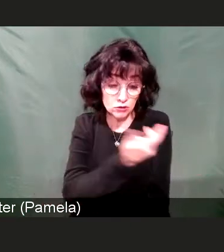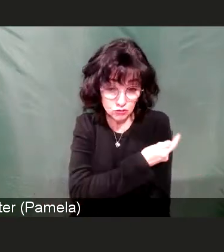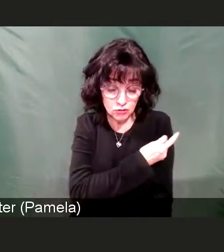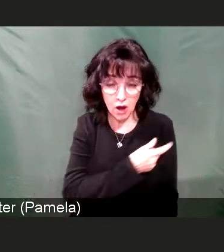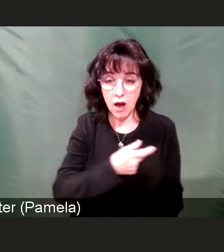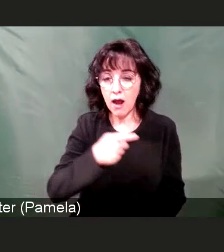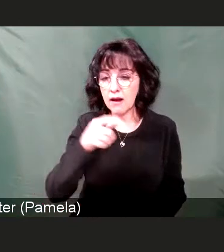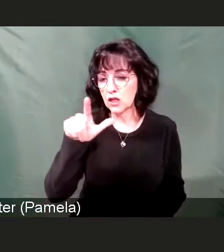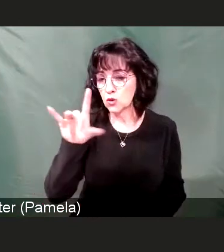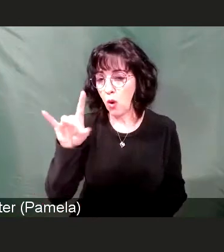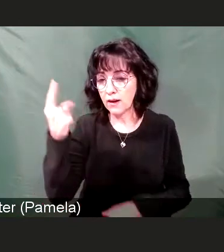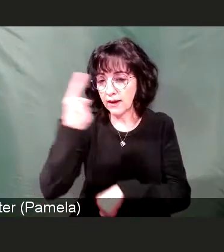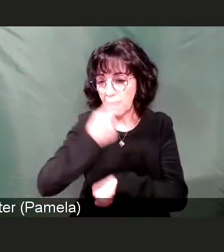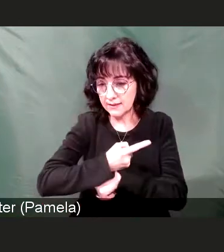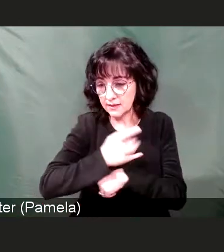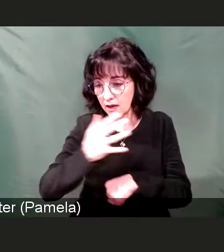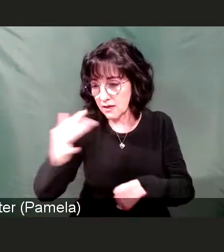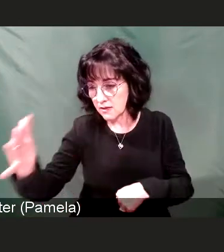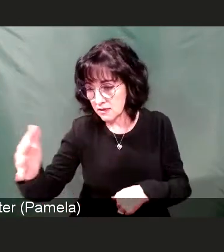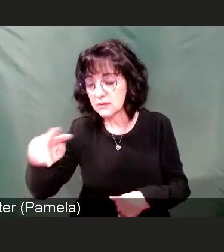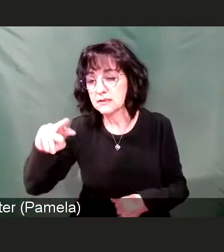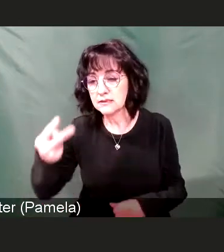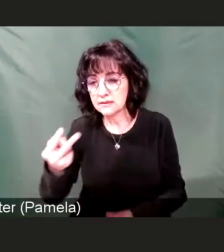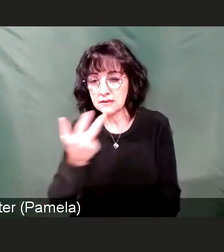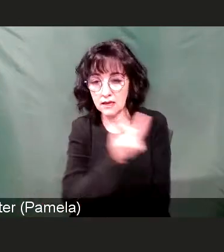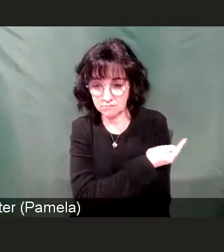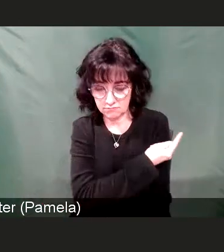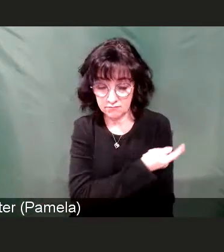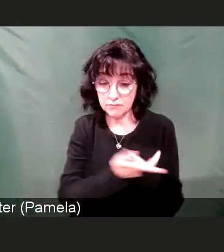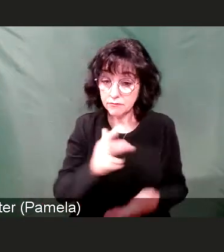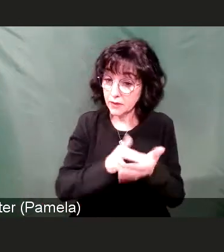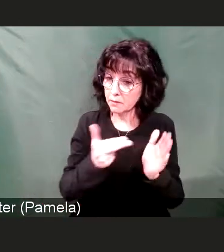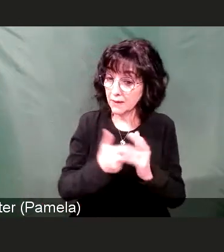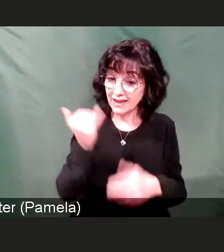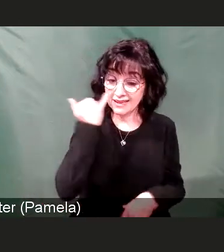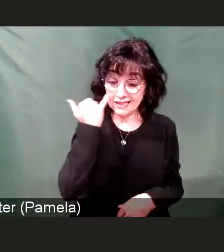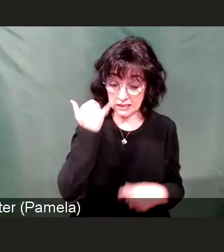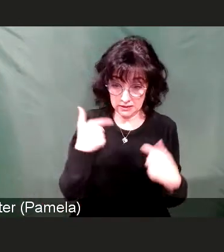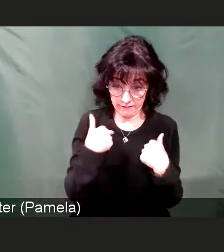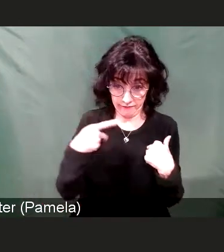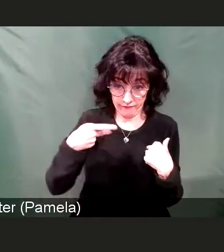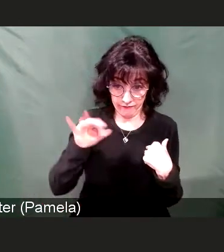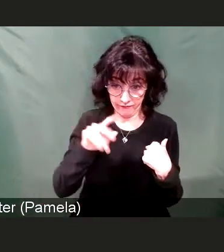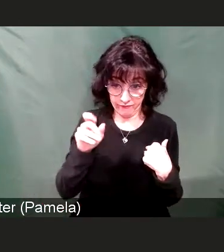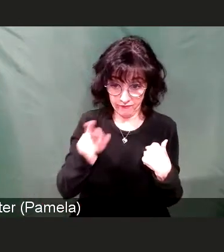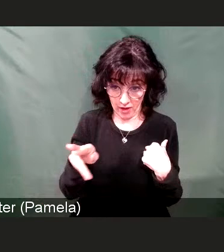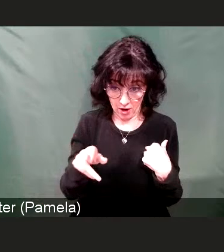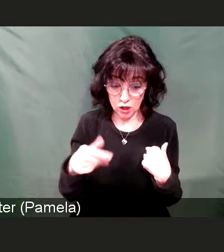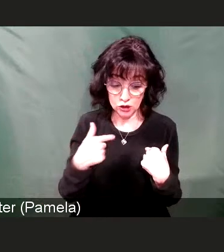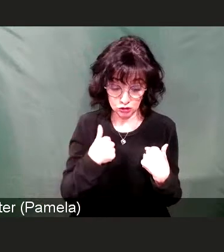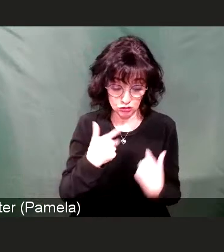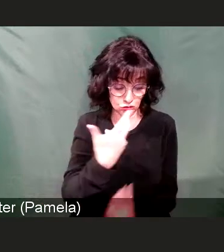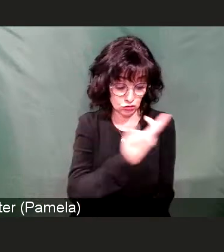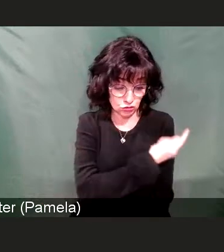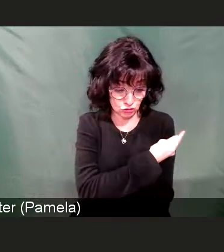So for instance, if I get Pfizer today, 21 days from now I should be receiving my second dose